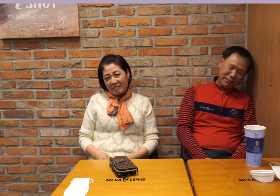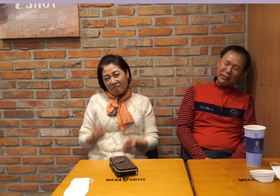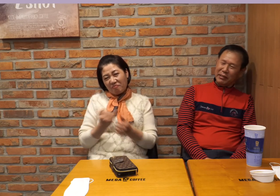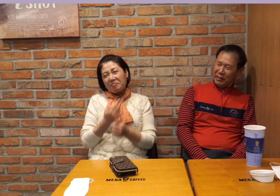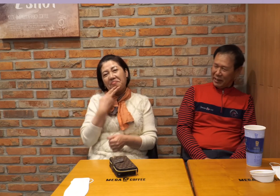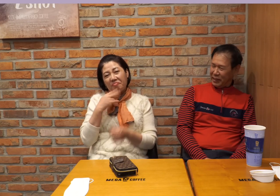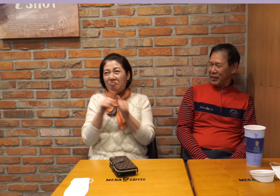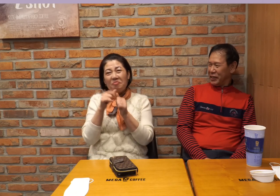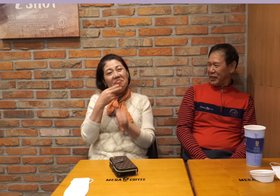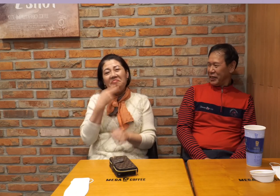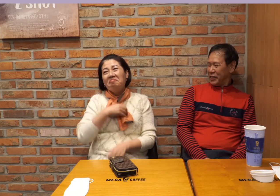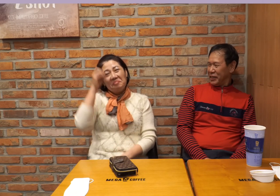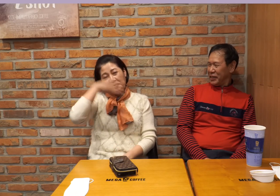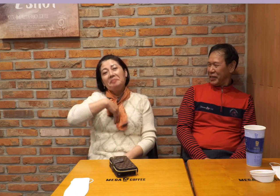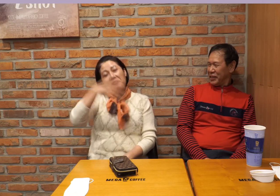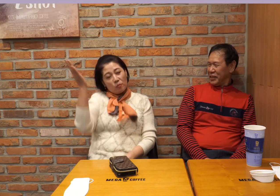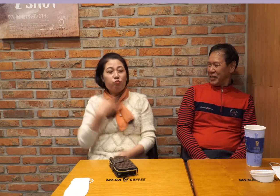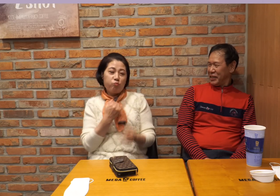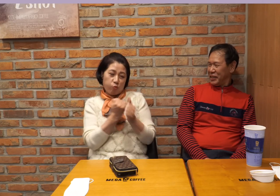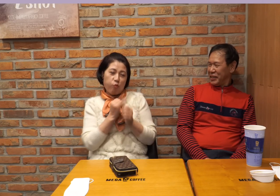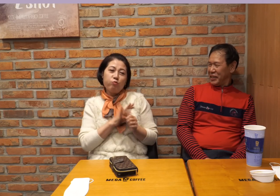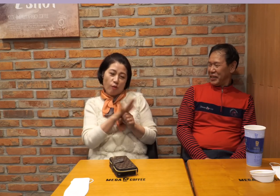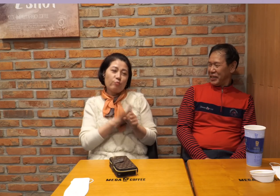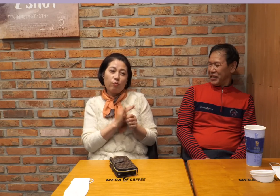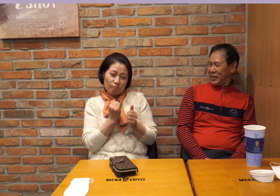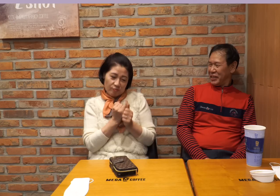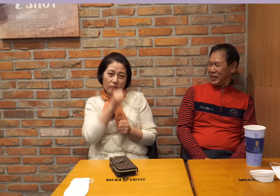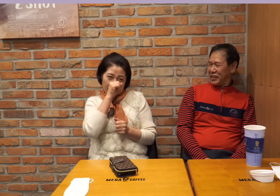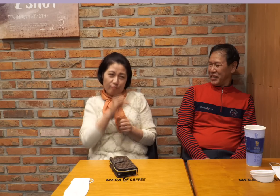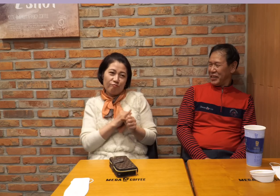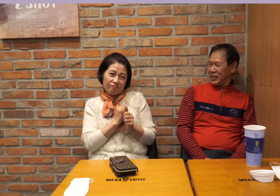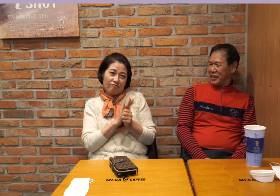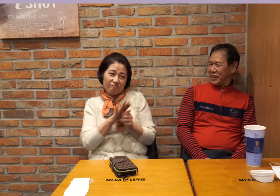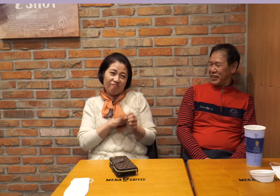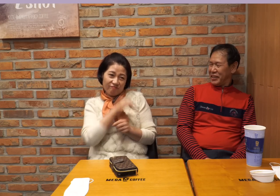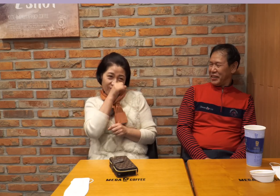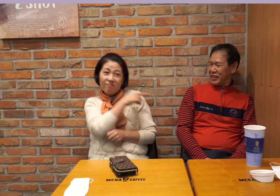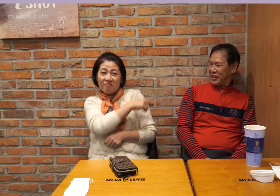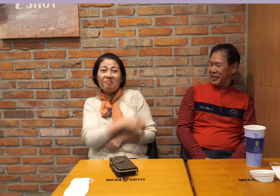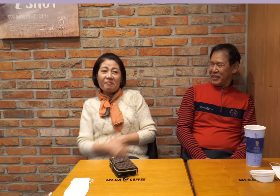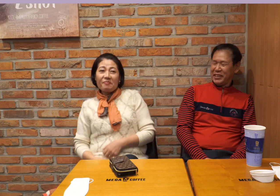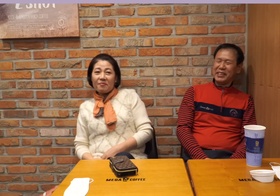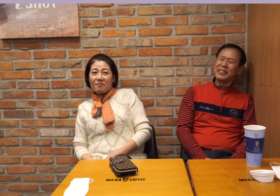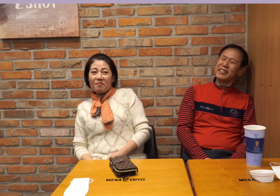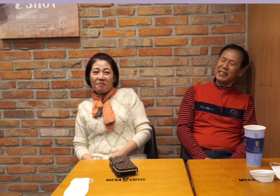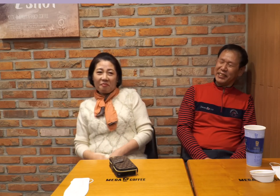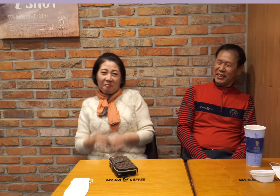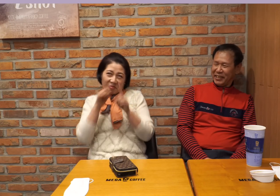My husband is a very nice person. just to see my husband.